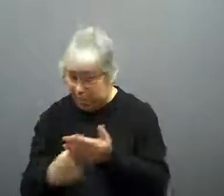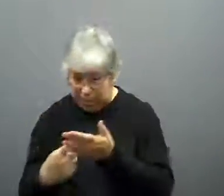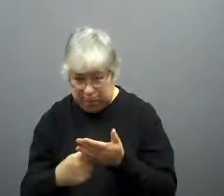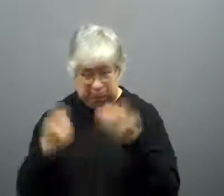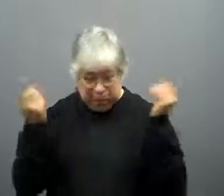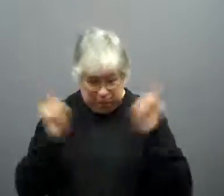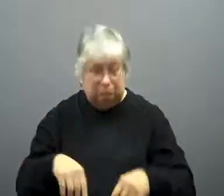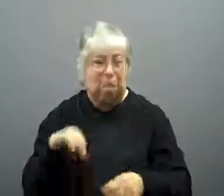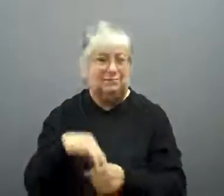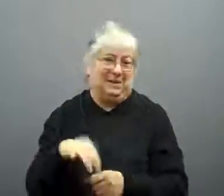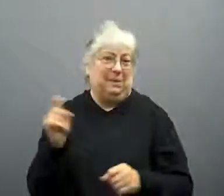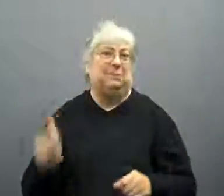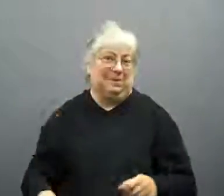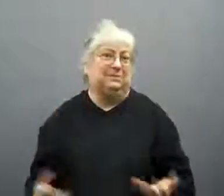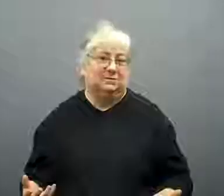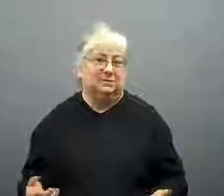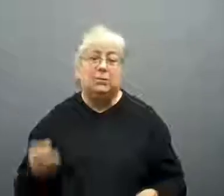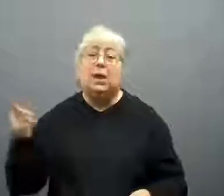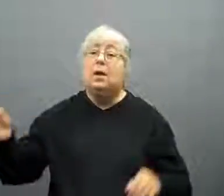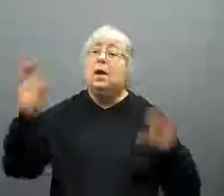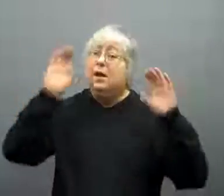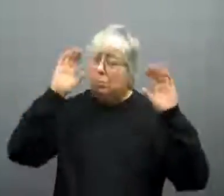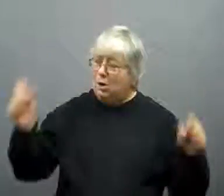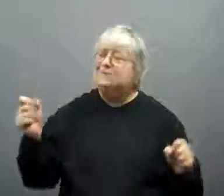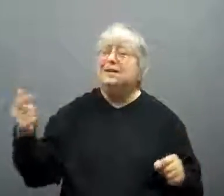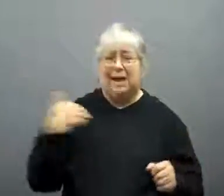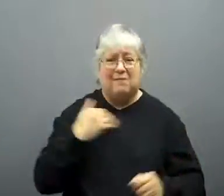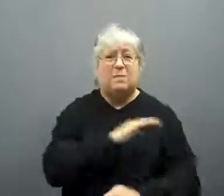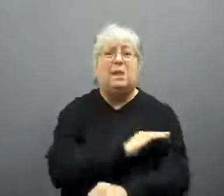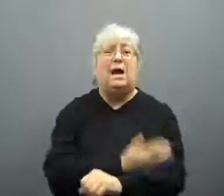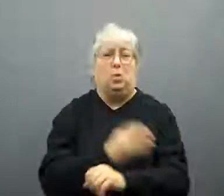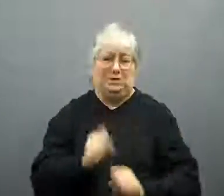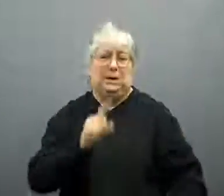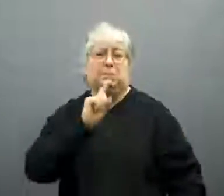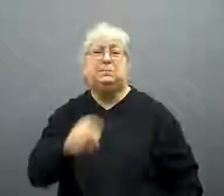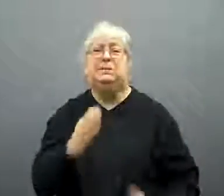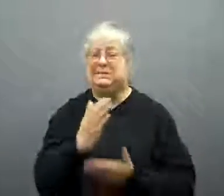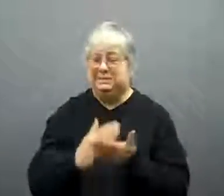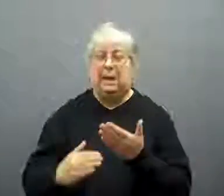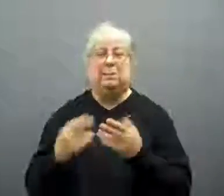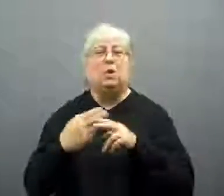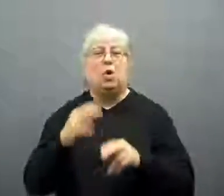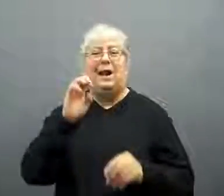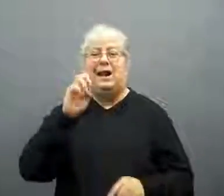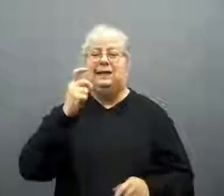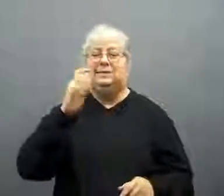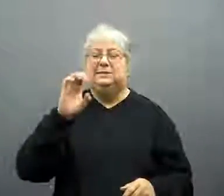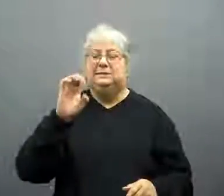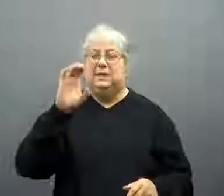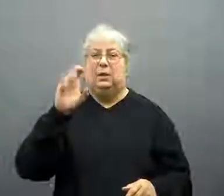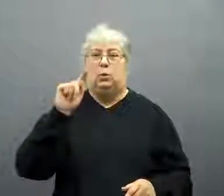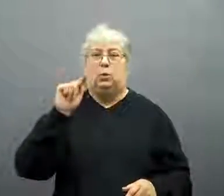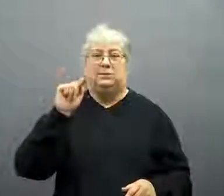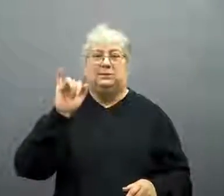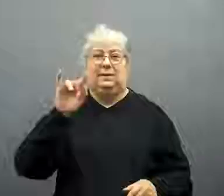They have to be debated and voted upon.